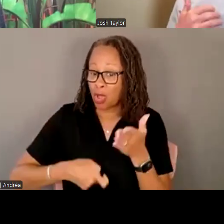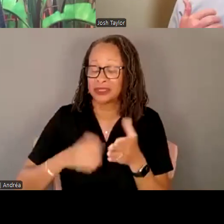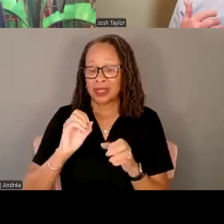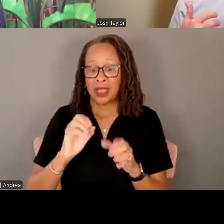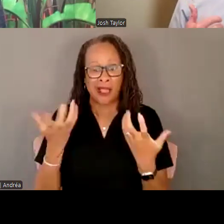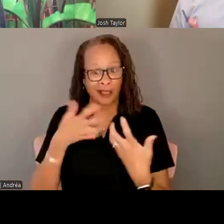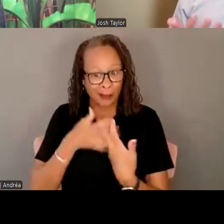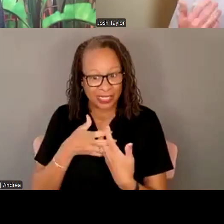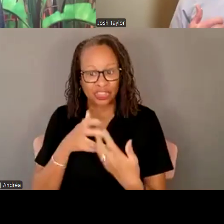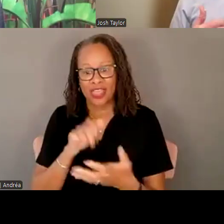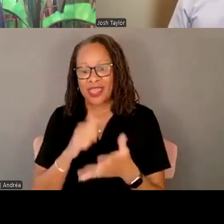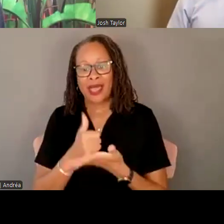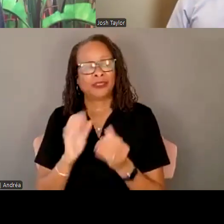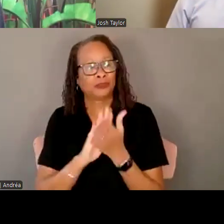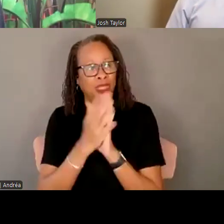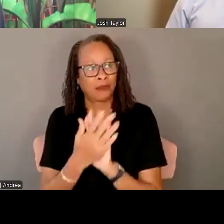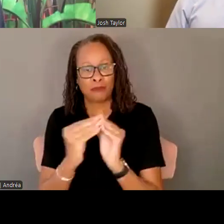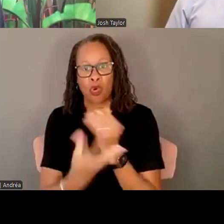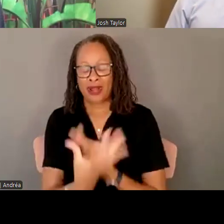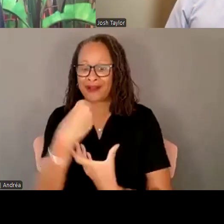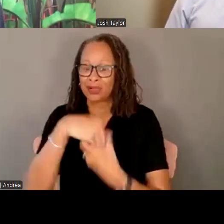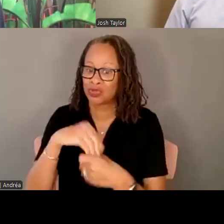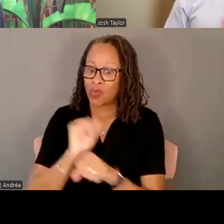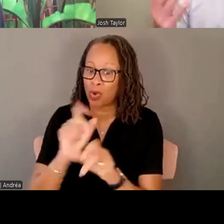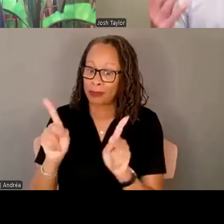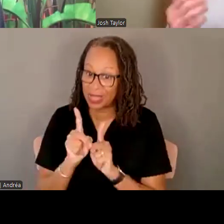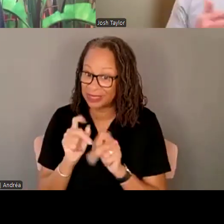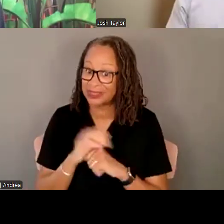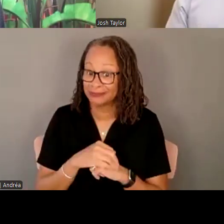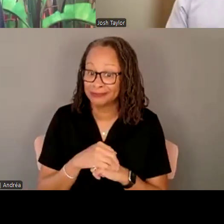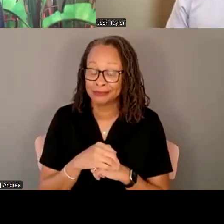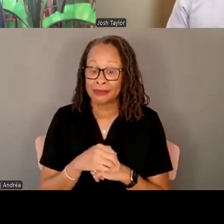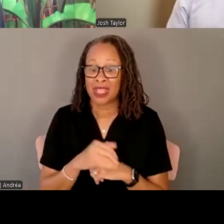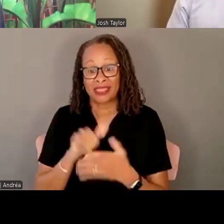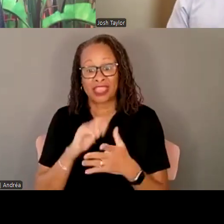to be a more inclusive workplace that can really, you know,